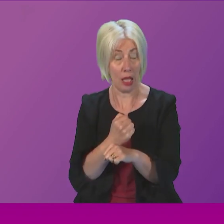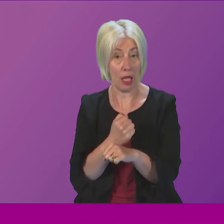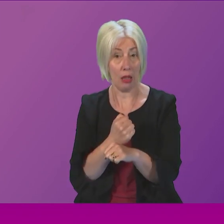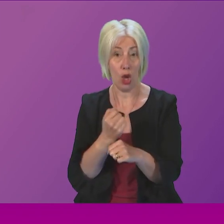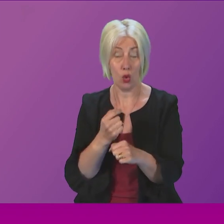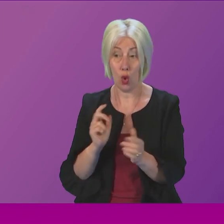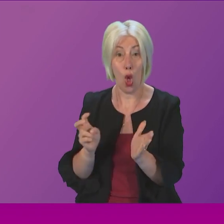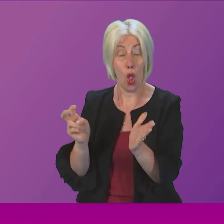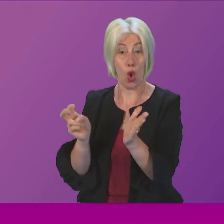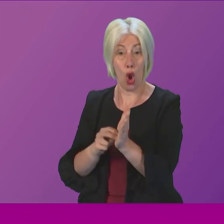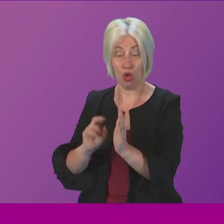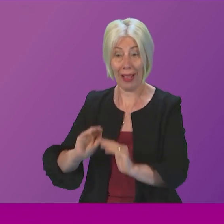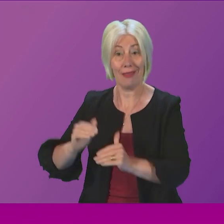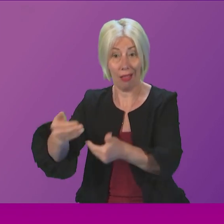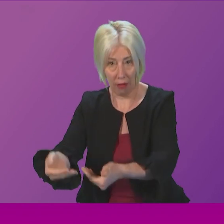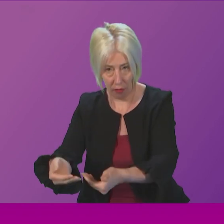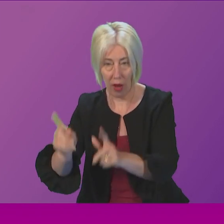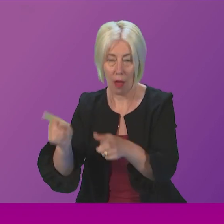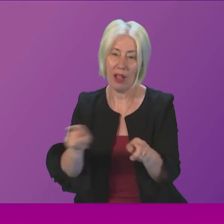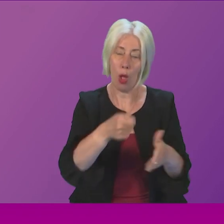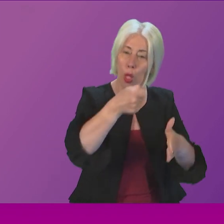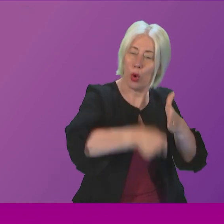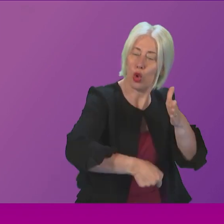our contract delivery, which is important, but also to the procurement mechanisms that